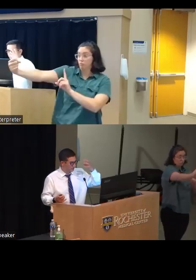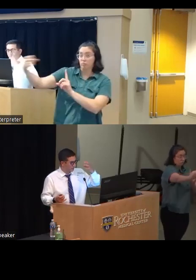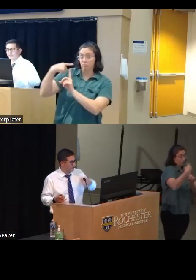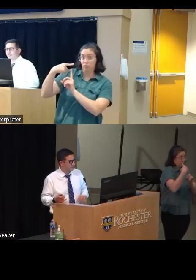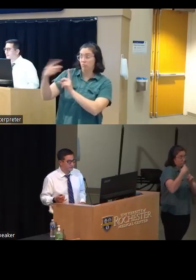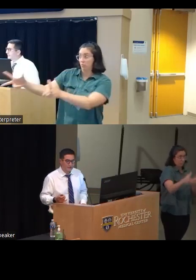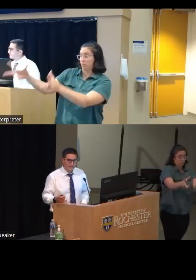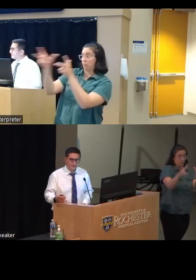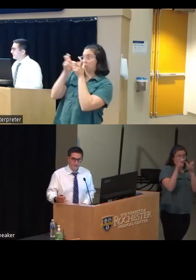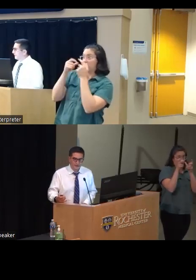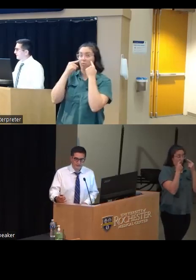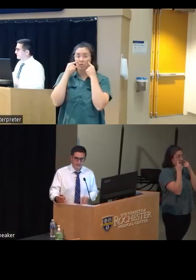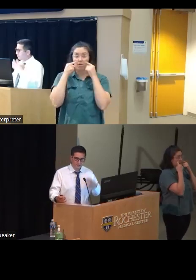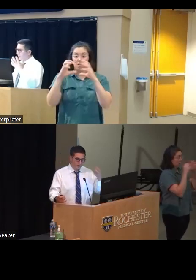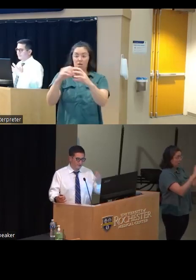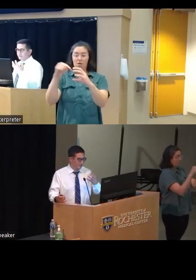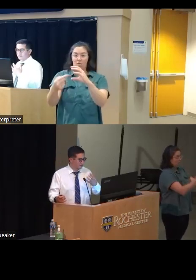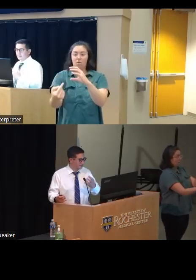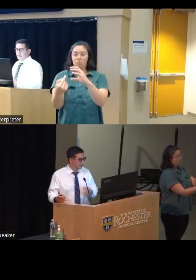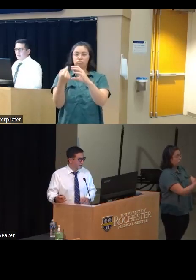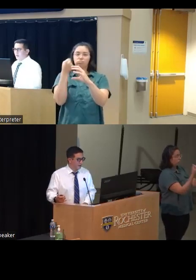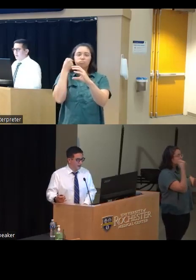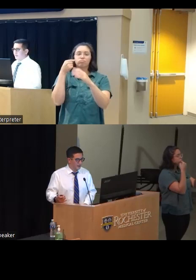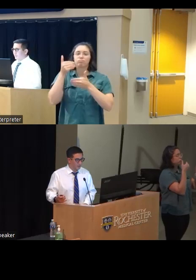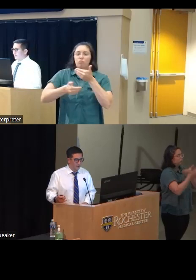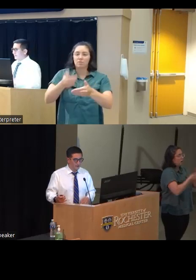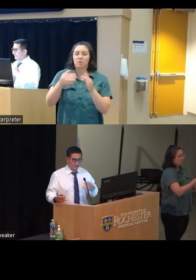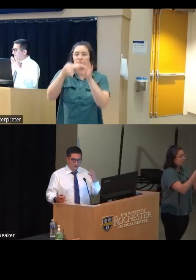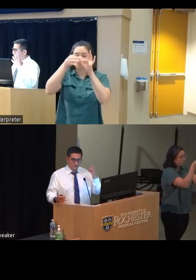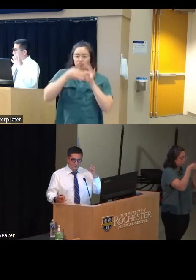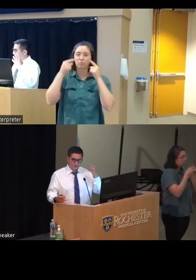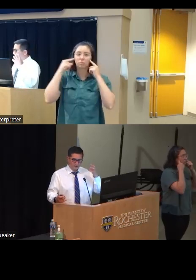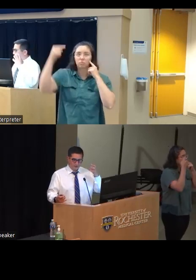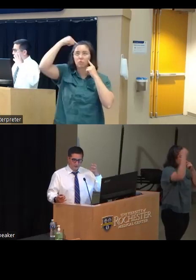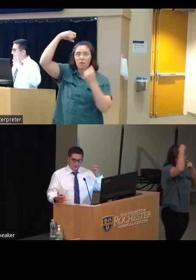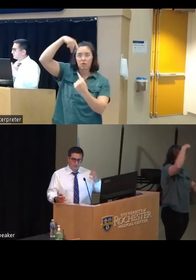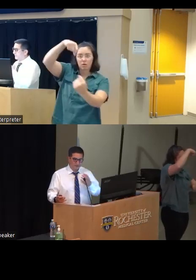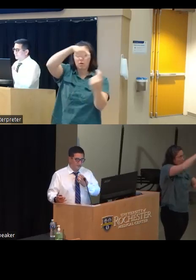sensory information into the eye and that gets processed uh in a way that allows a signal to